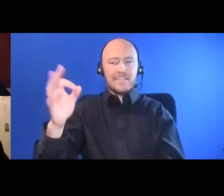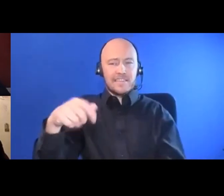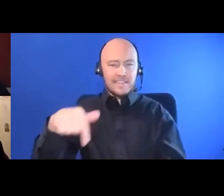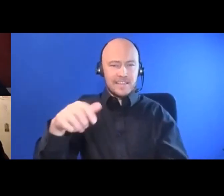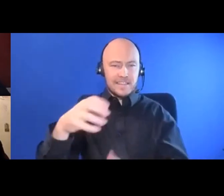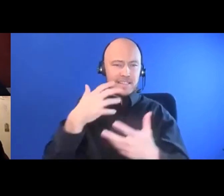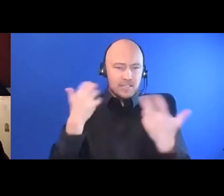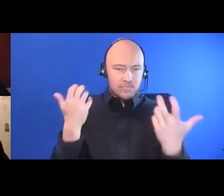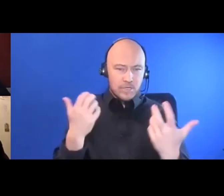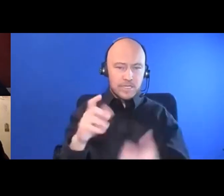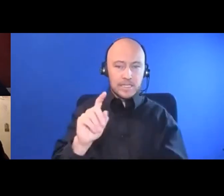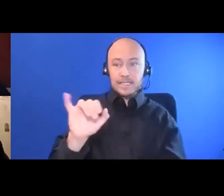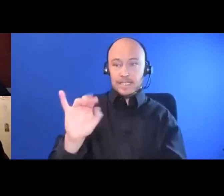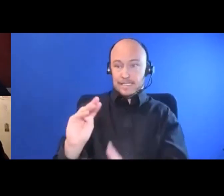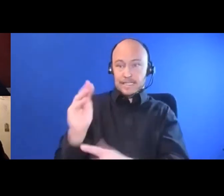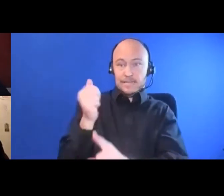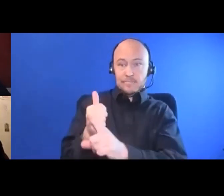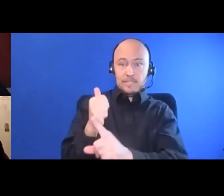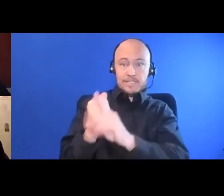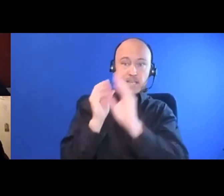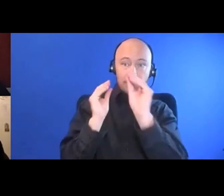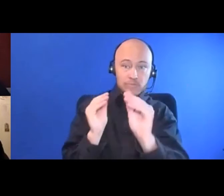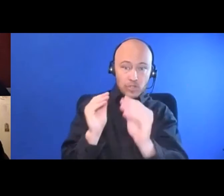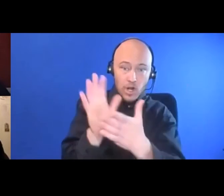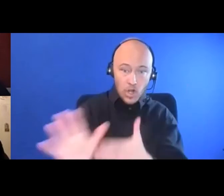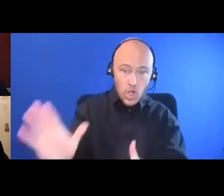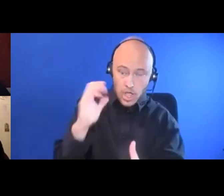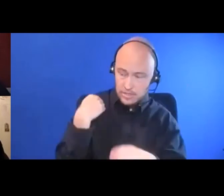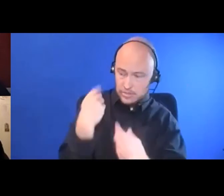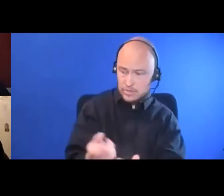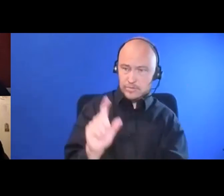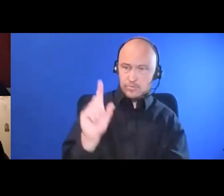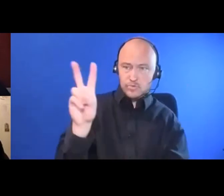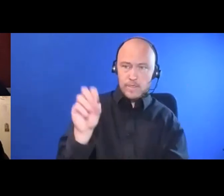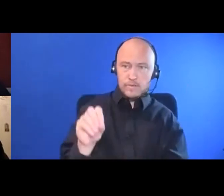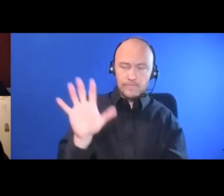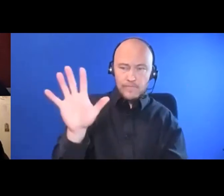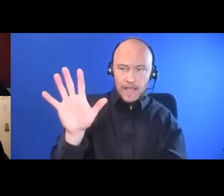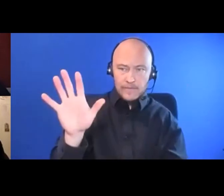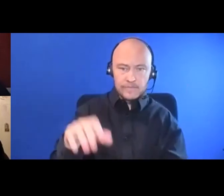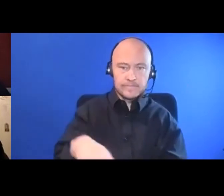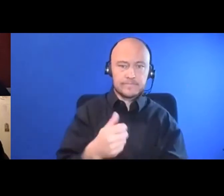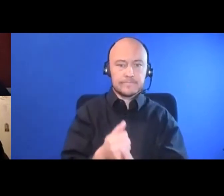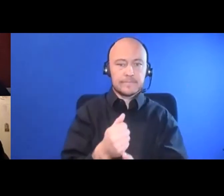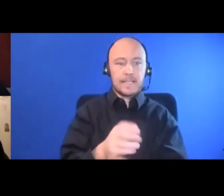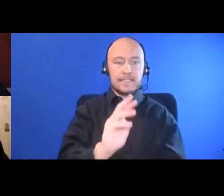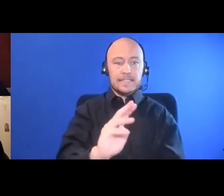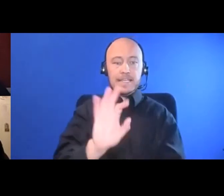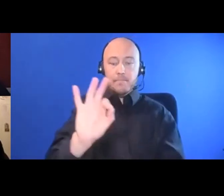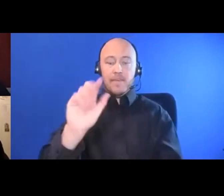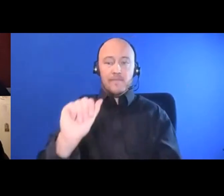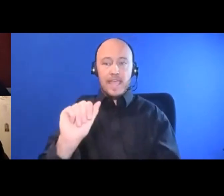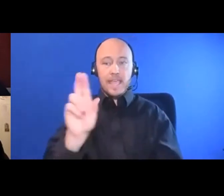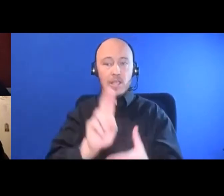Tim has taught writing at the college level since 2005. He holds an MFA from the University of Oregon